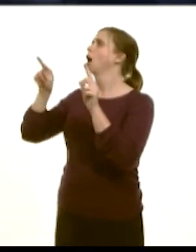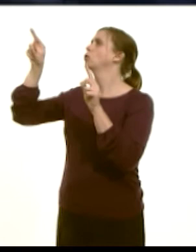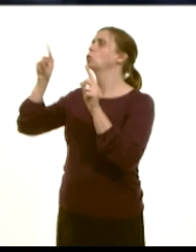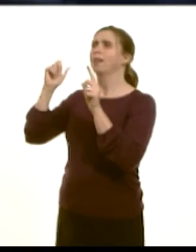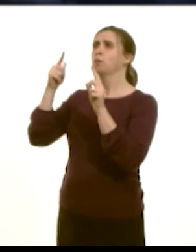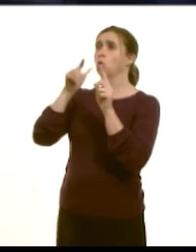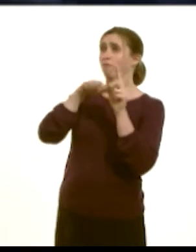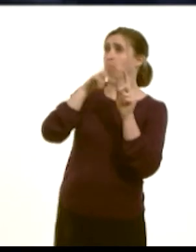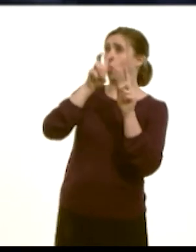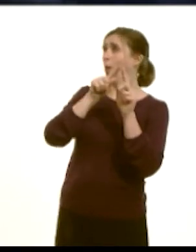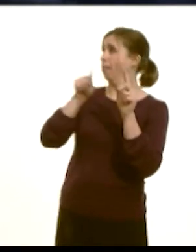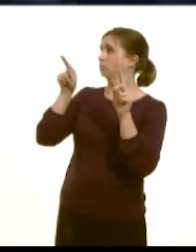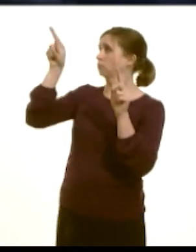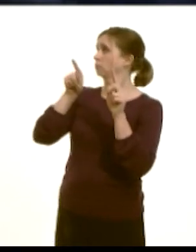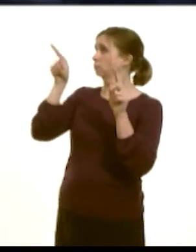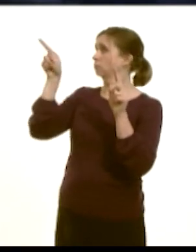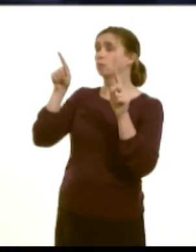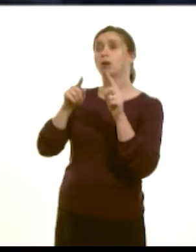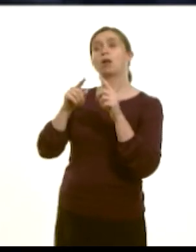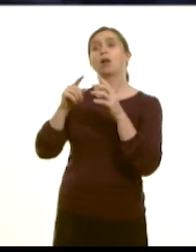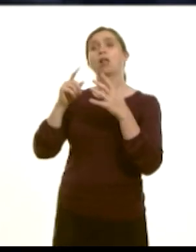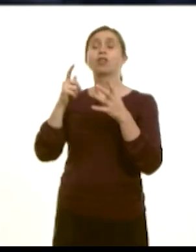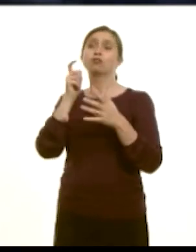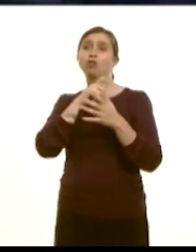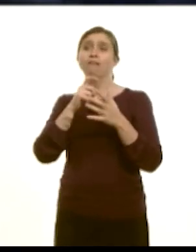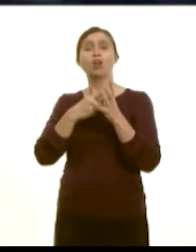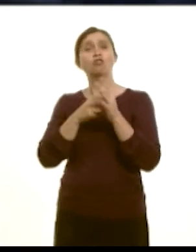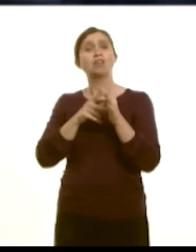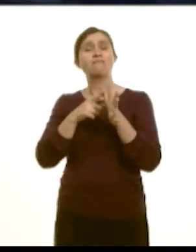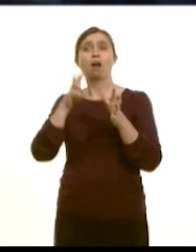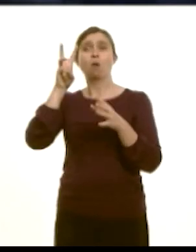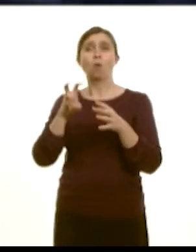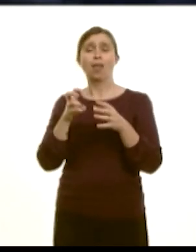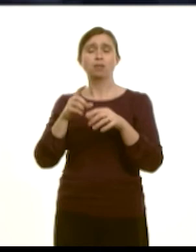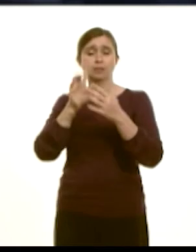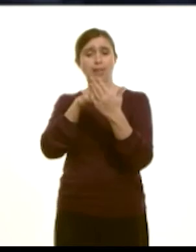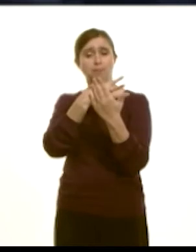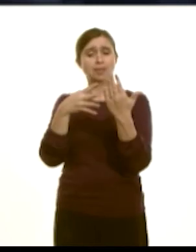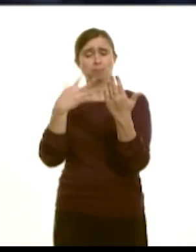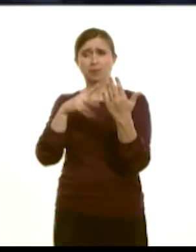The draft Arriva Trains Wales timetable cuts the number of those services available.